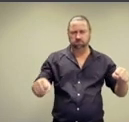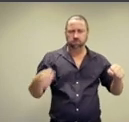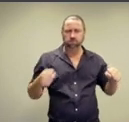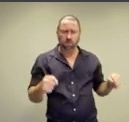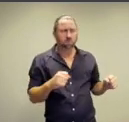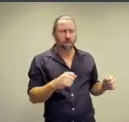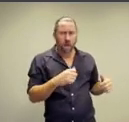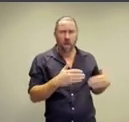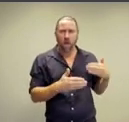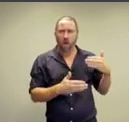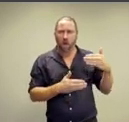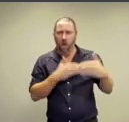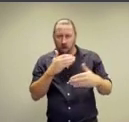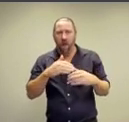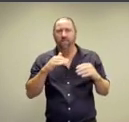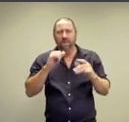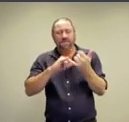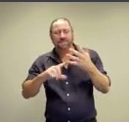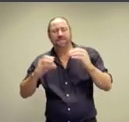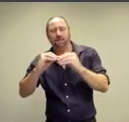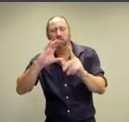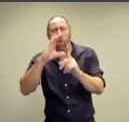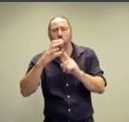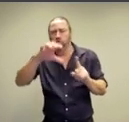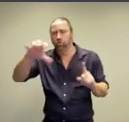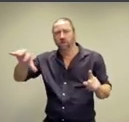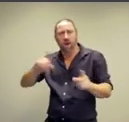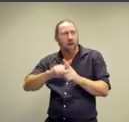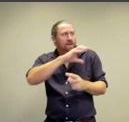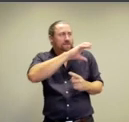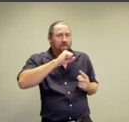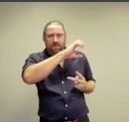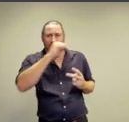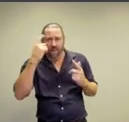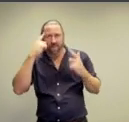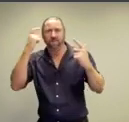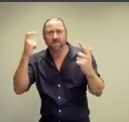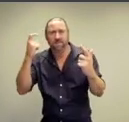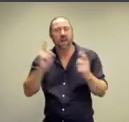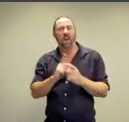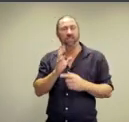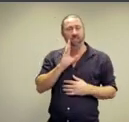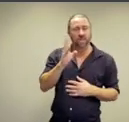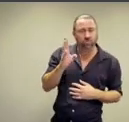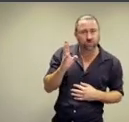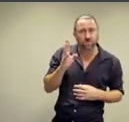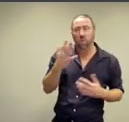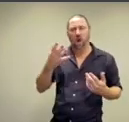itself and we then see it adopted by a variety of subcultures to challenge authority and notions of